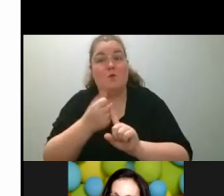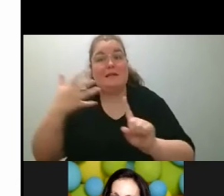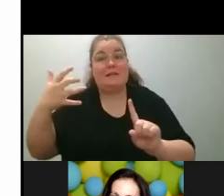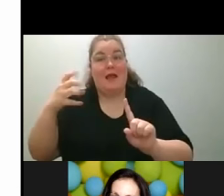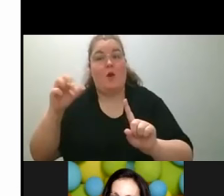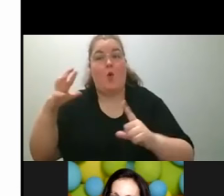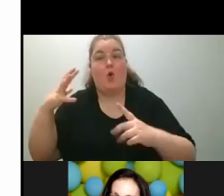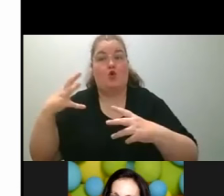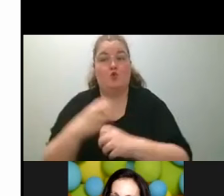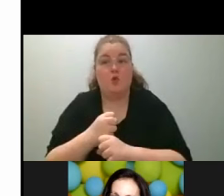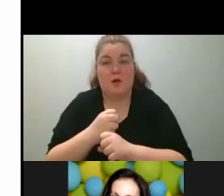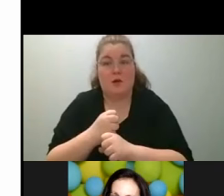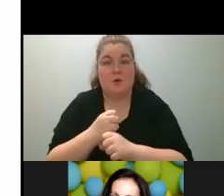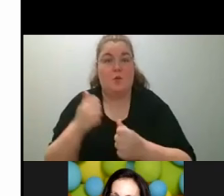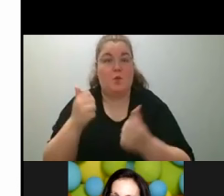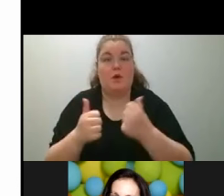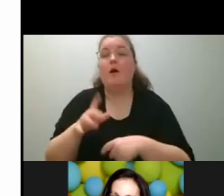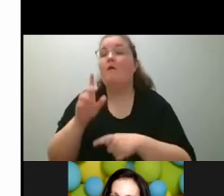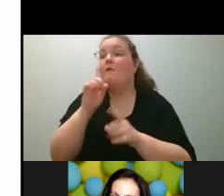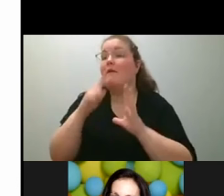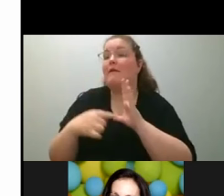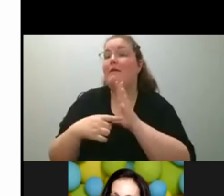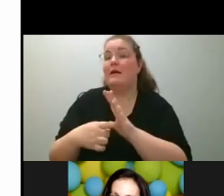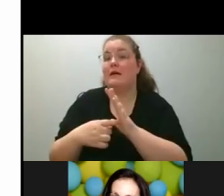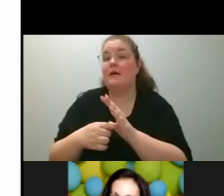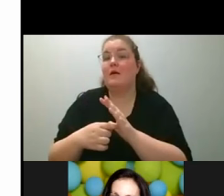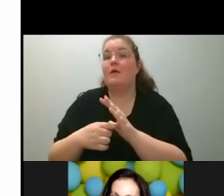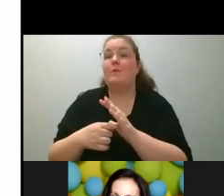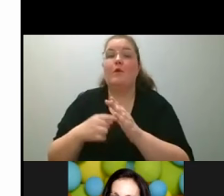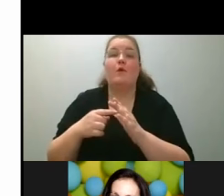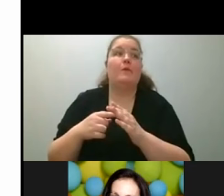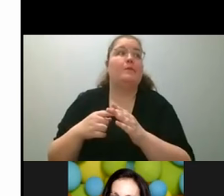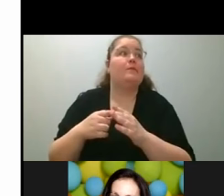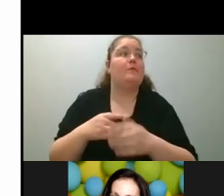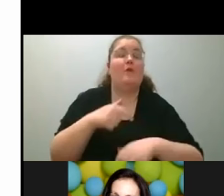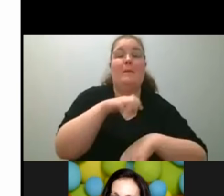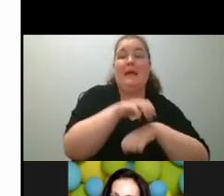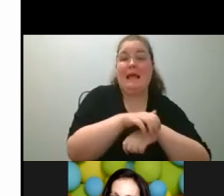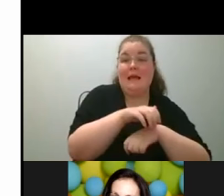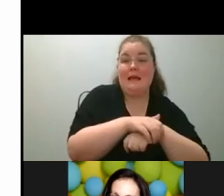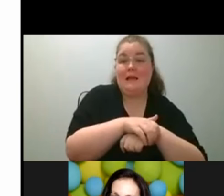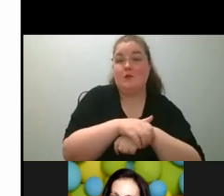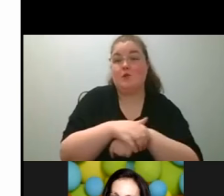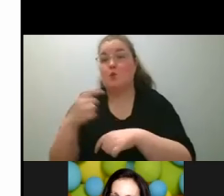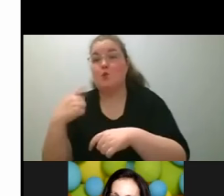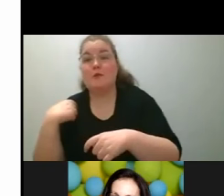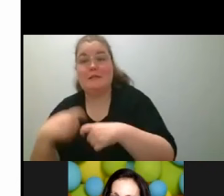For example, when we work in translation from English to Spanish and Burmese.